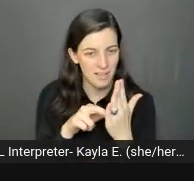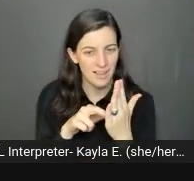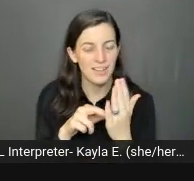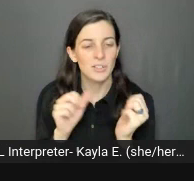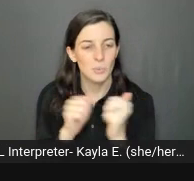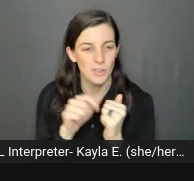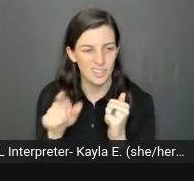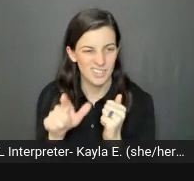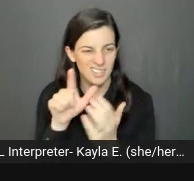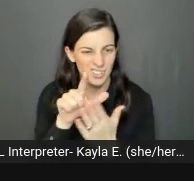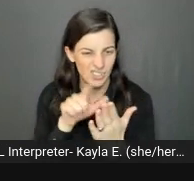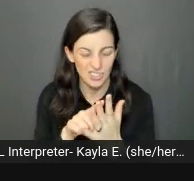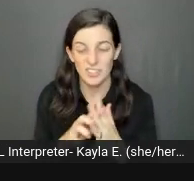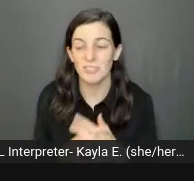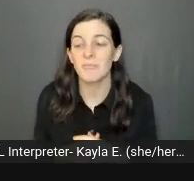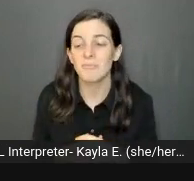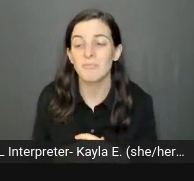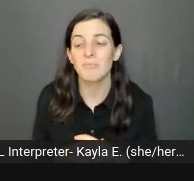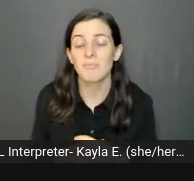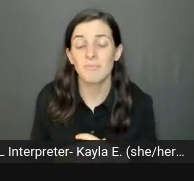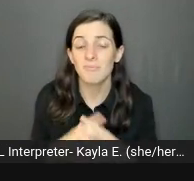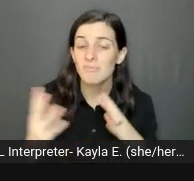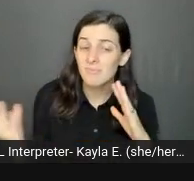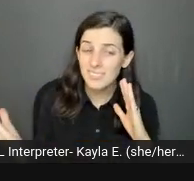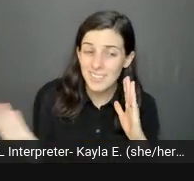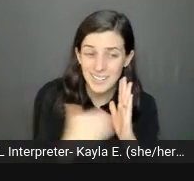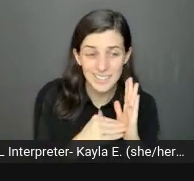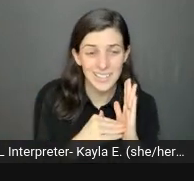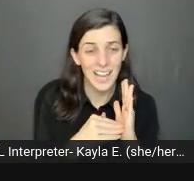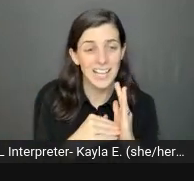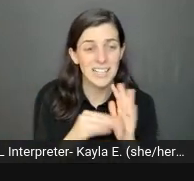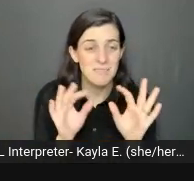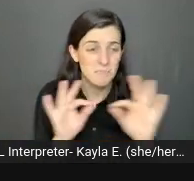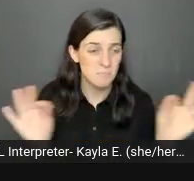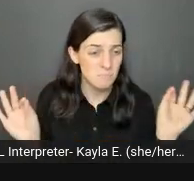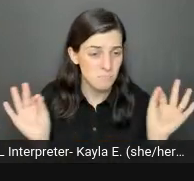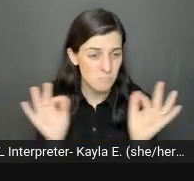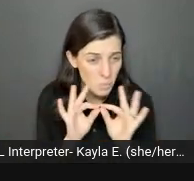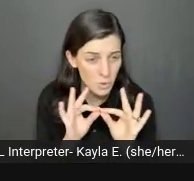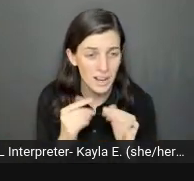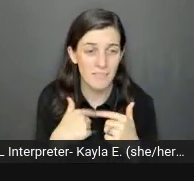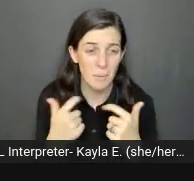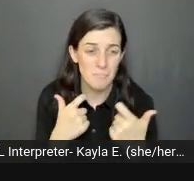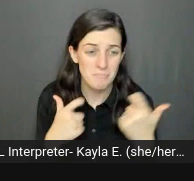Once again, it is important to remember that there is a huge difference between theory and practice.